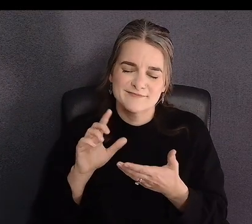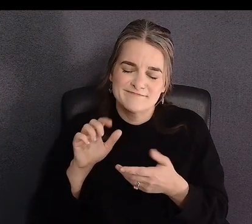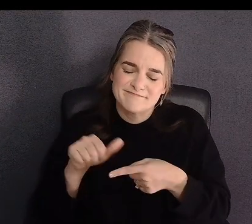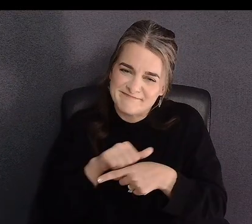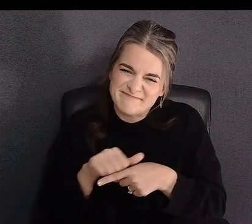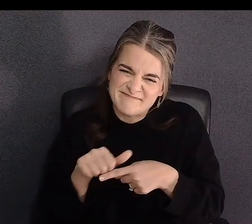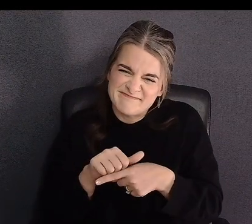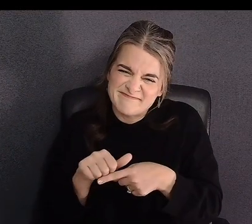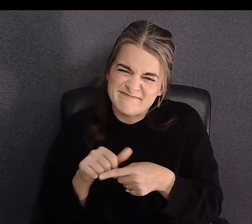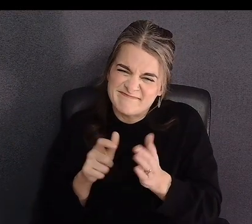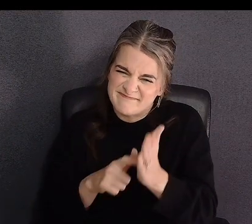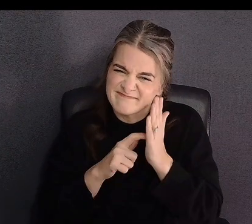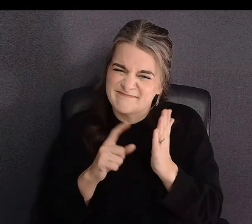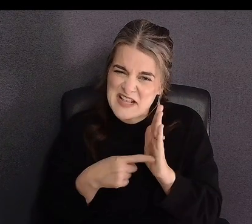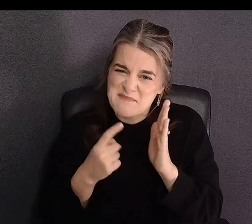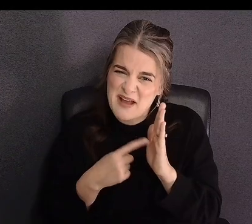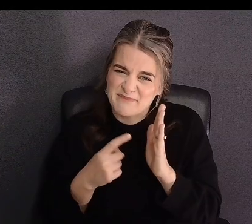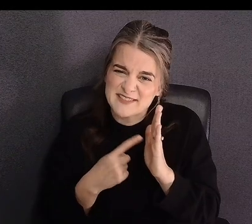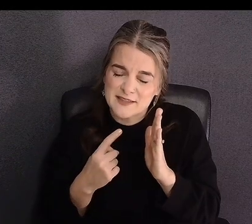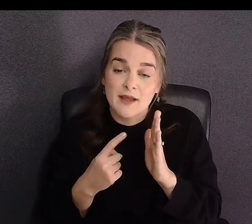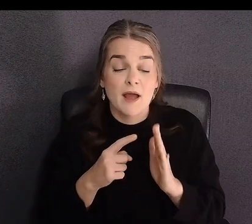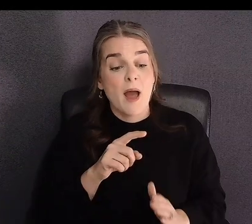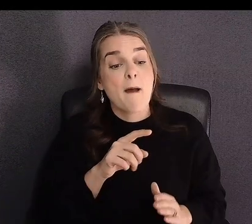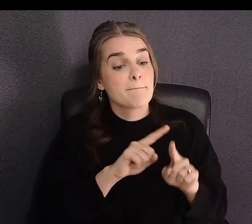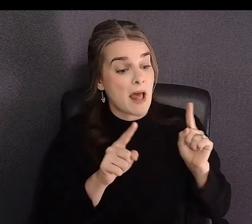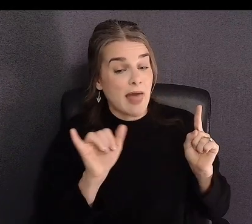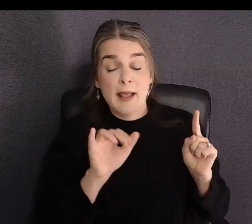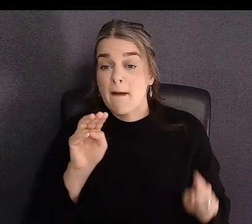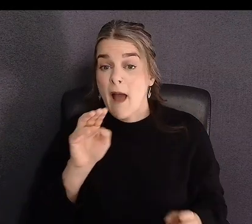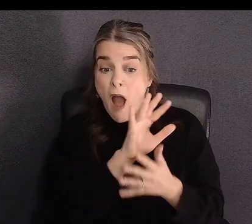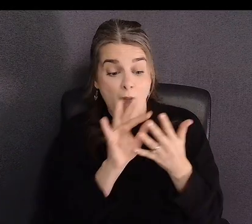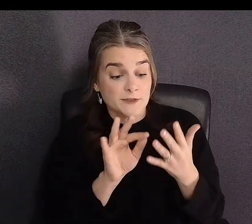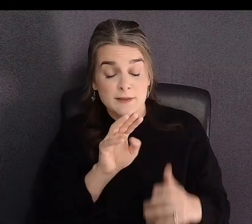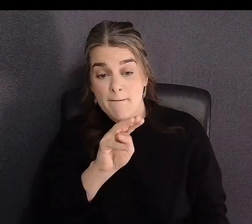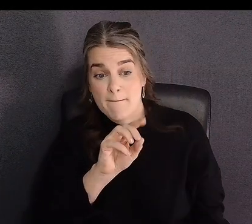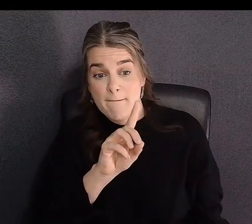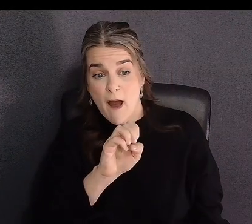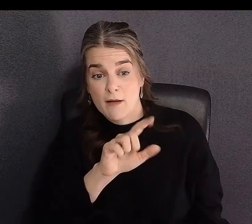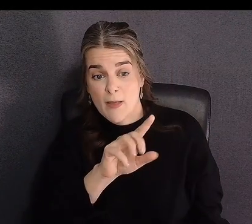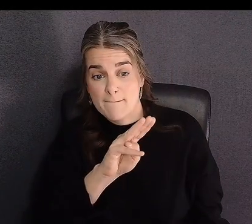But there are options like Model Magic, which is very, very soft and not messy at all.